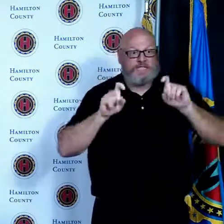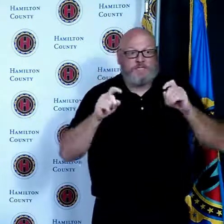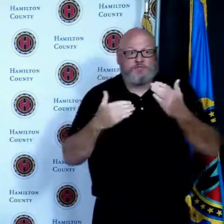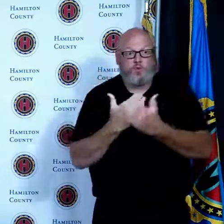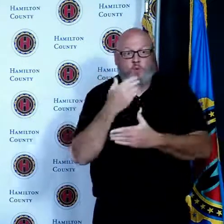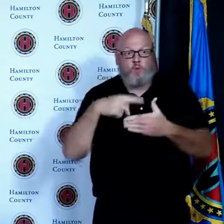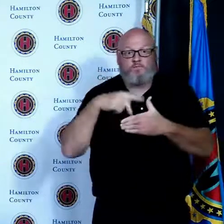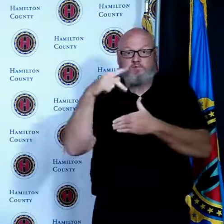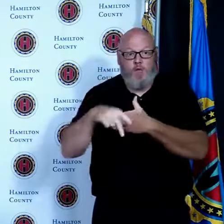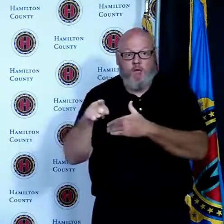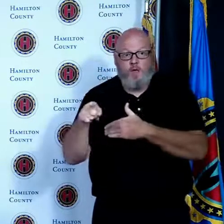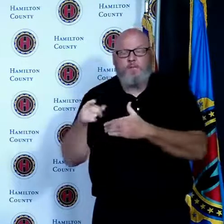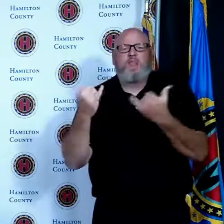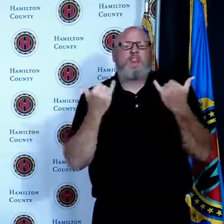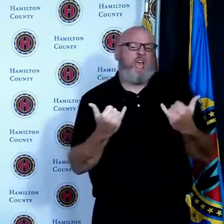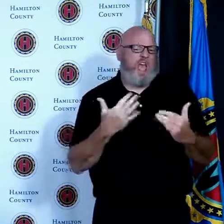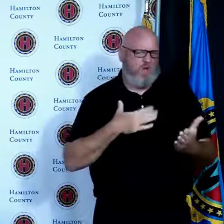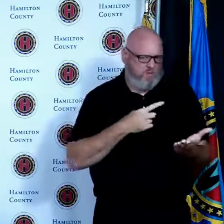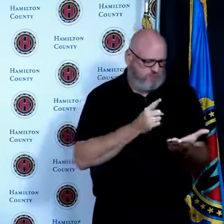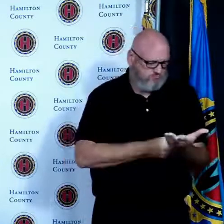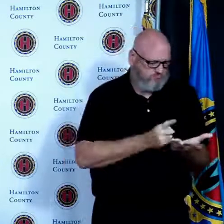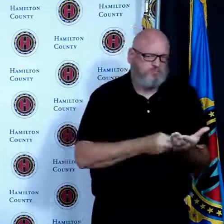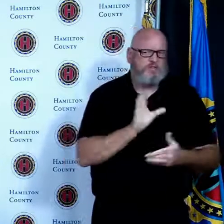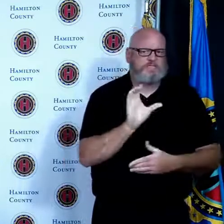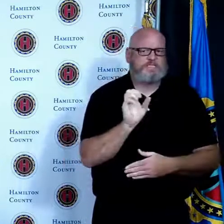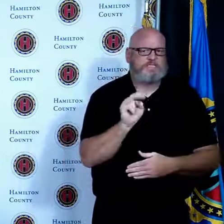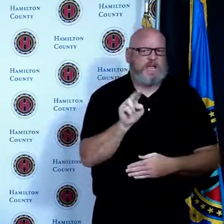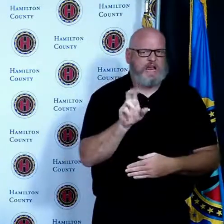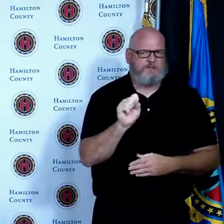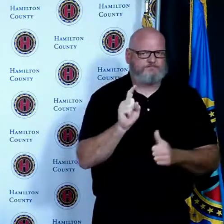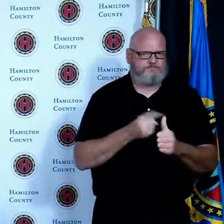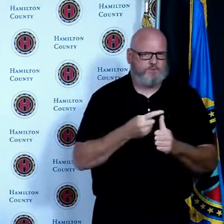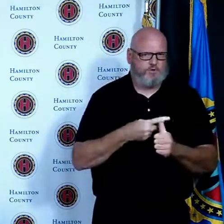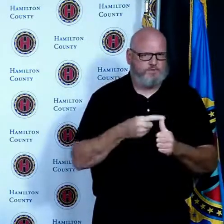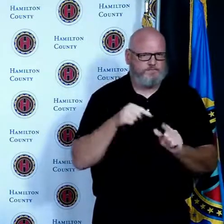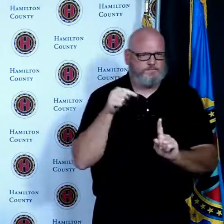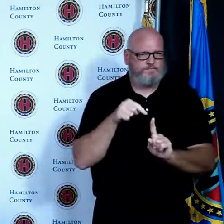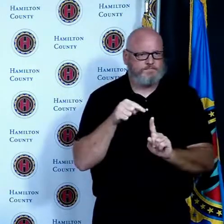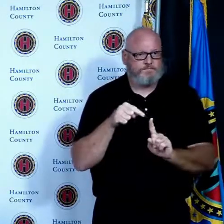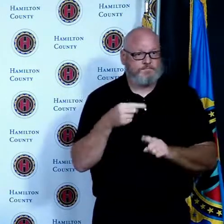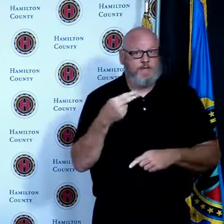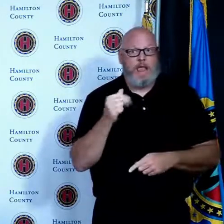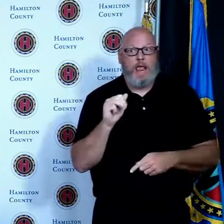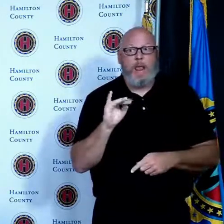here's where we stand Hamilton County is at 65.9